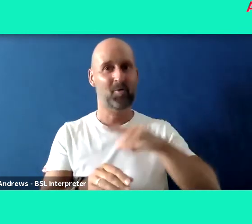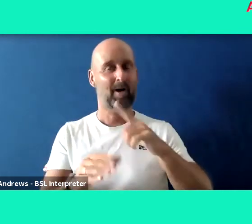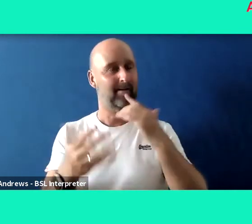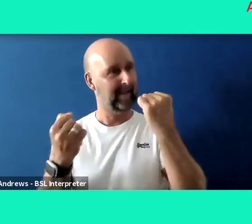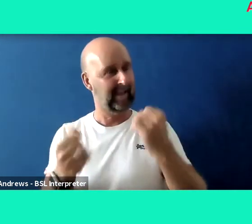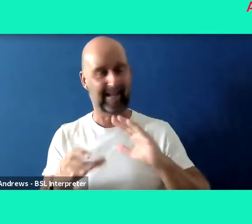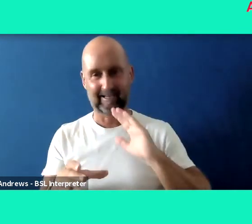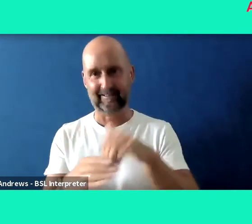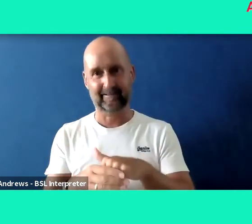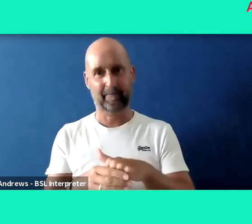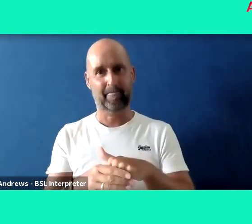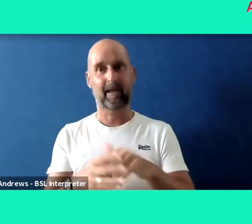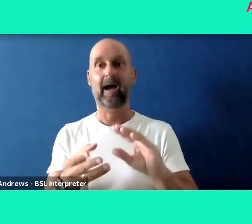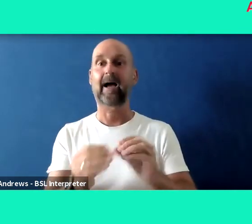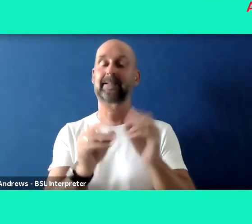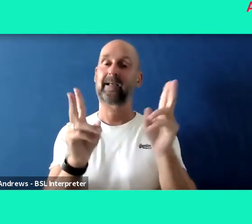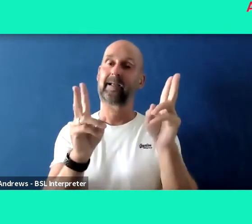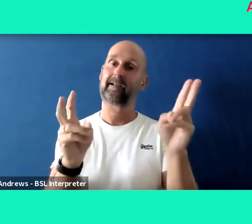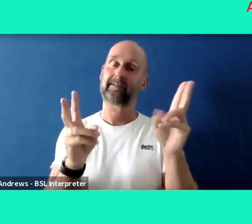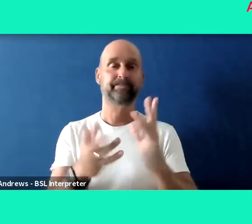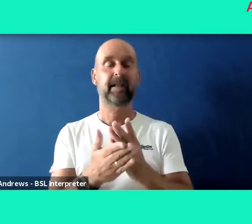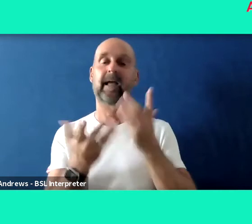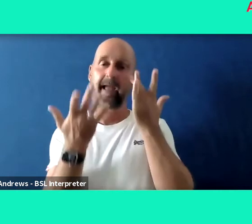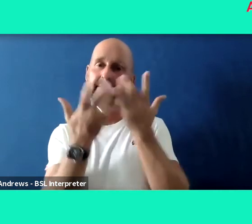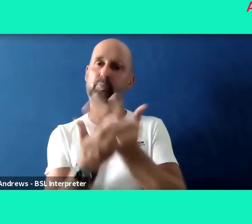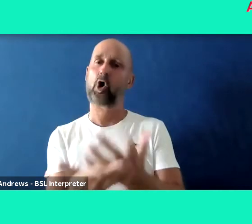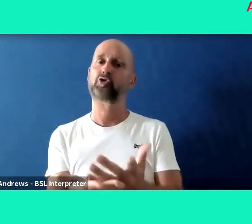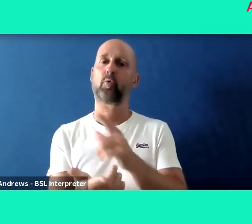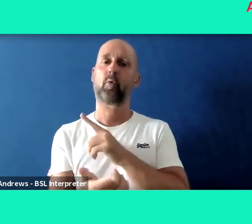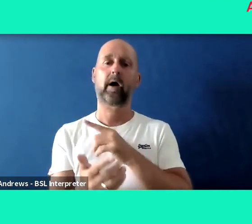“Artistic expression" and I quote "artistic expression expanded beyond recognition from the